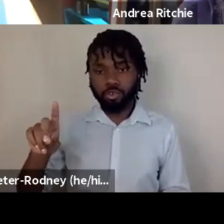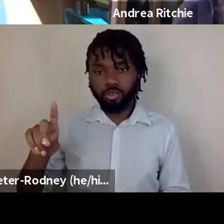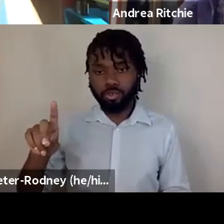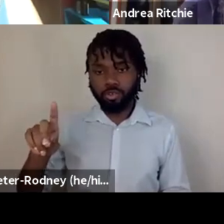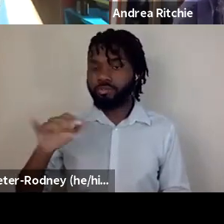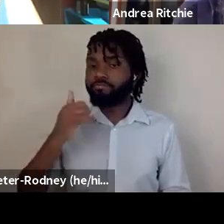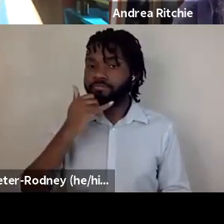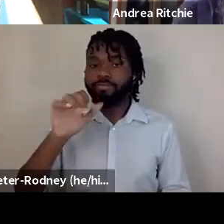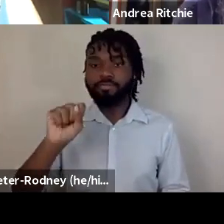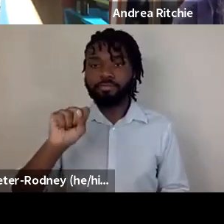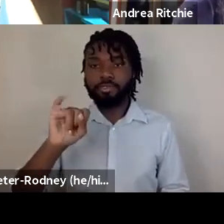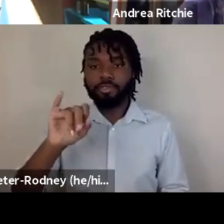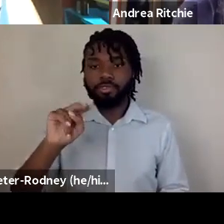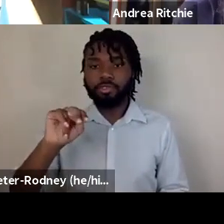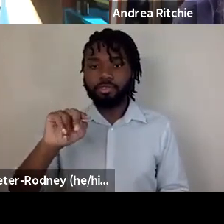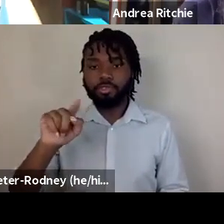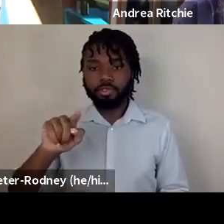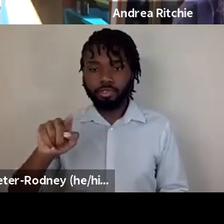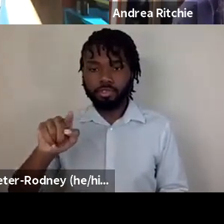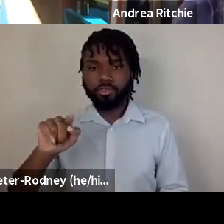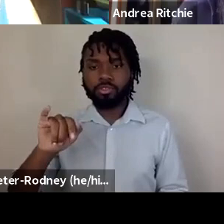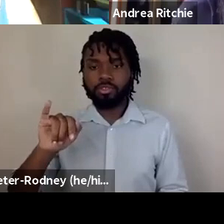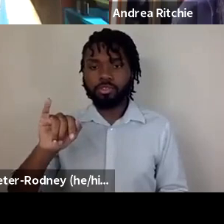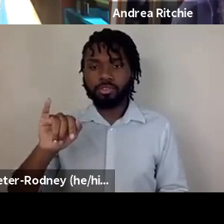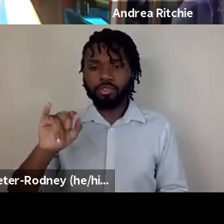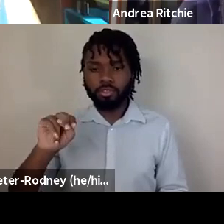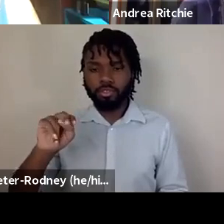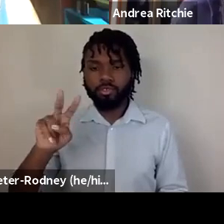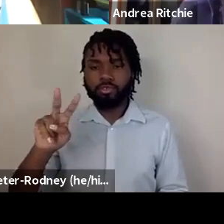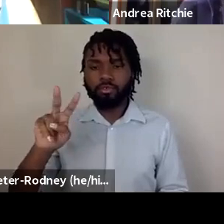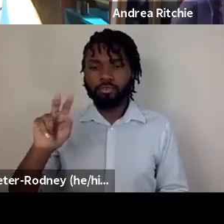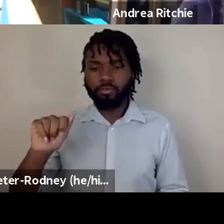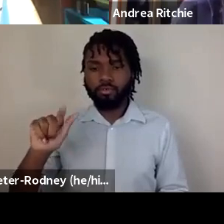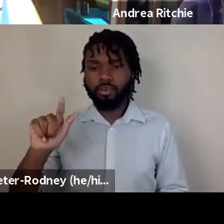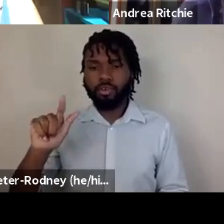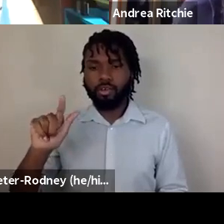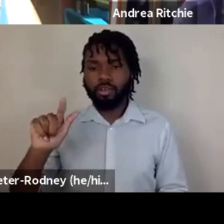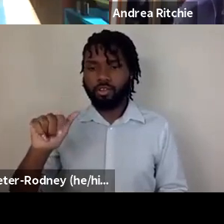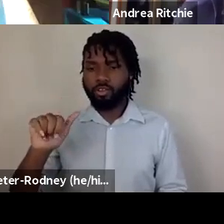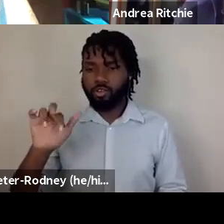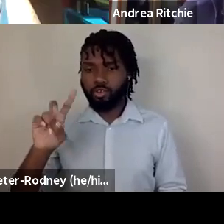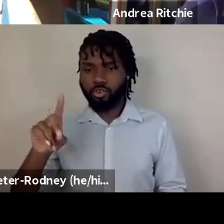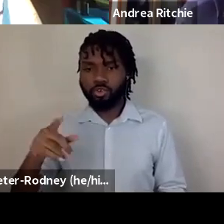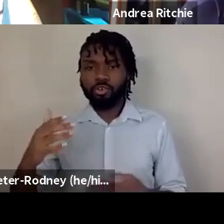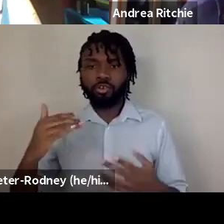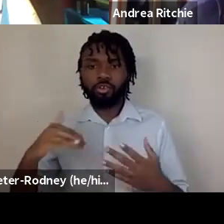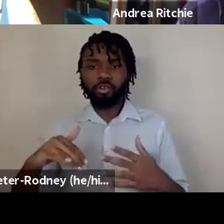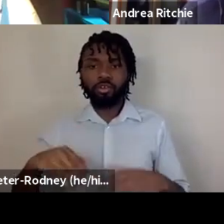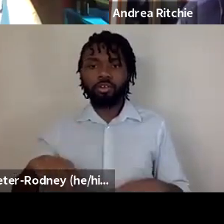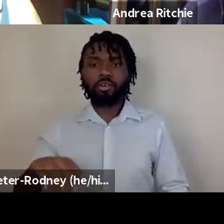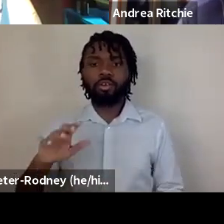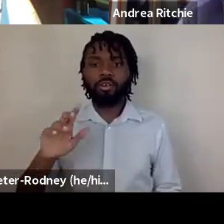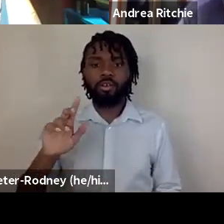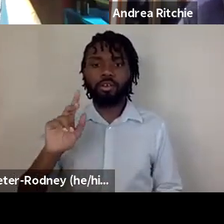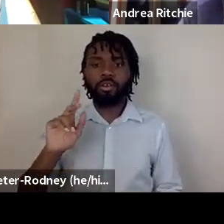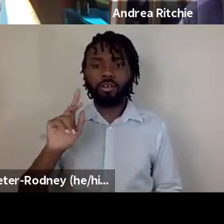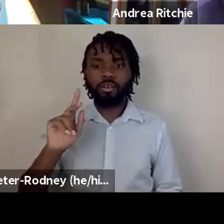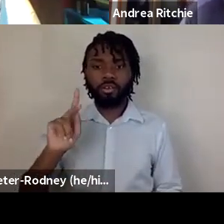Cara Page, C-A-R-A P-A-G-E, one of the originators of the Healing Justice Framework